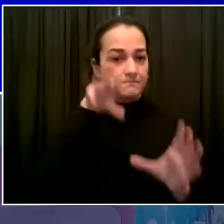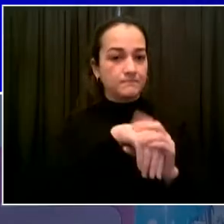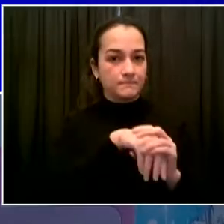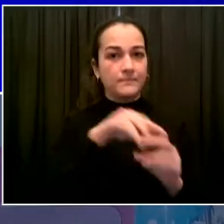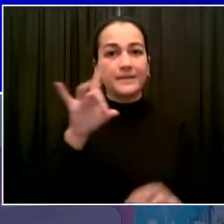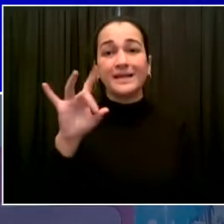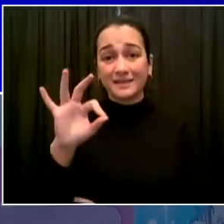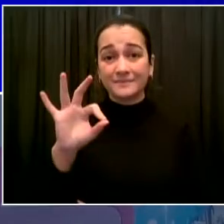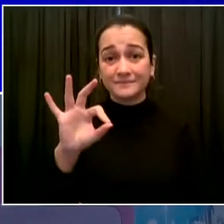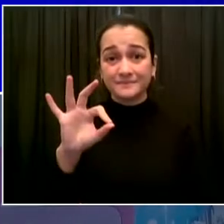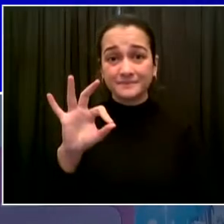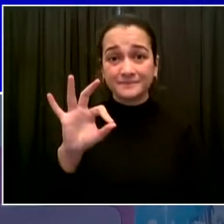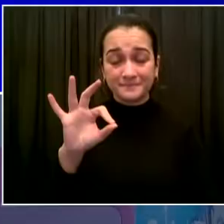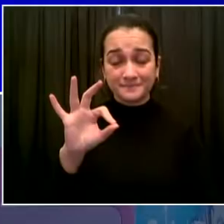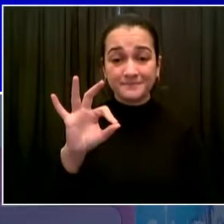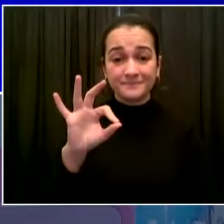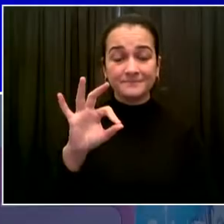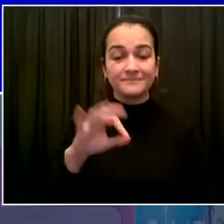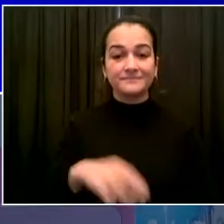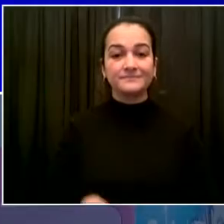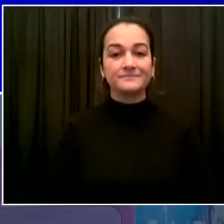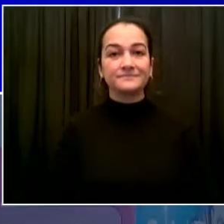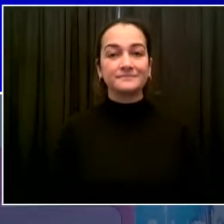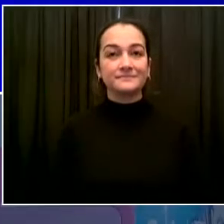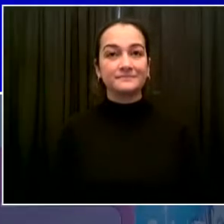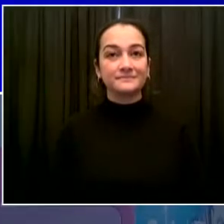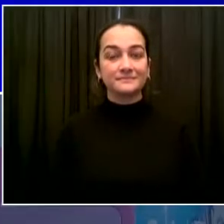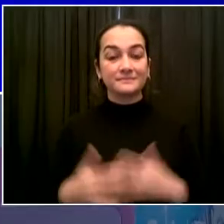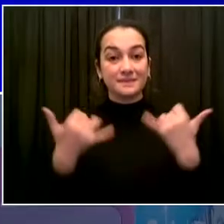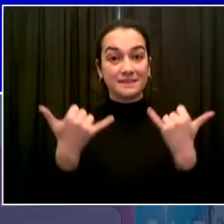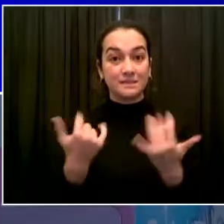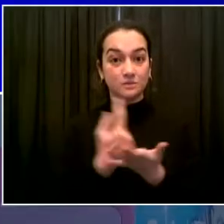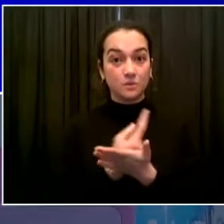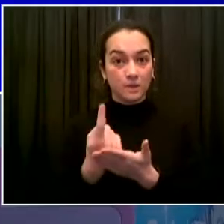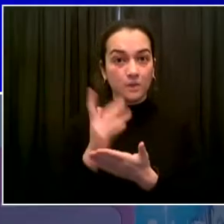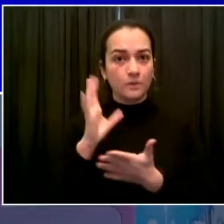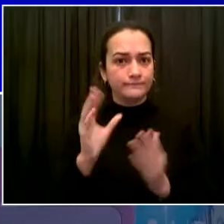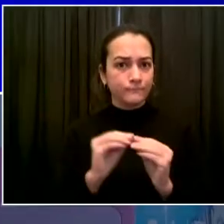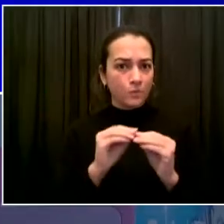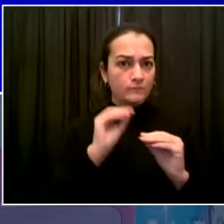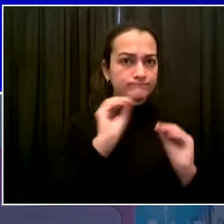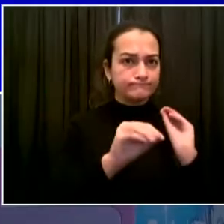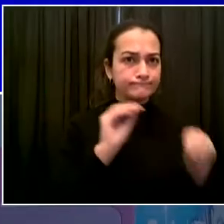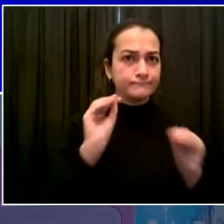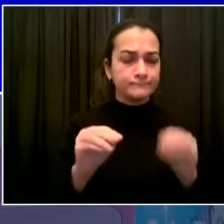OR MOBILE SITES. 23 MORE SITES ARE COMING ONLINE THIS WEEK. THREE MOBILE